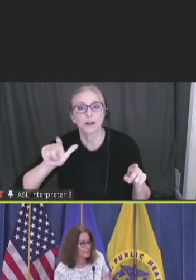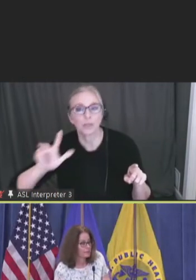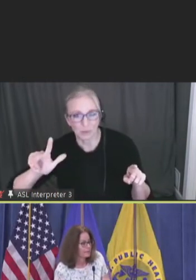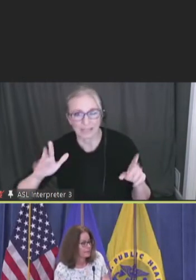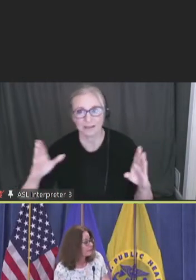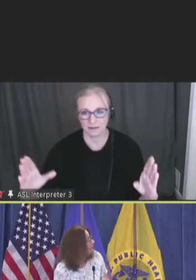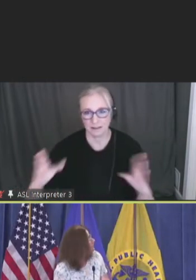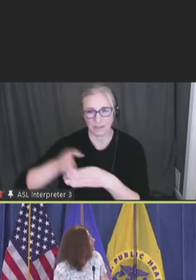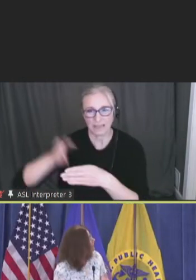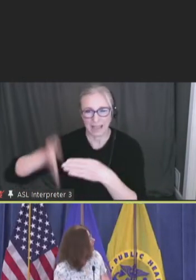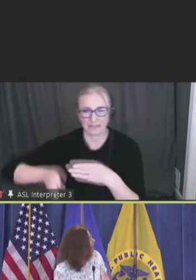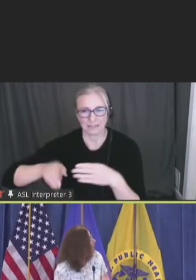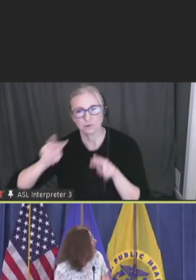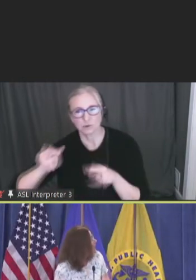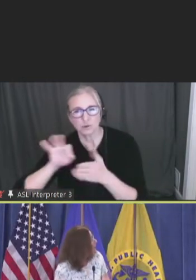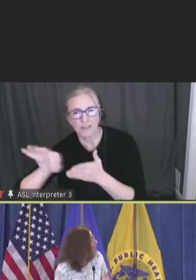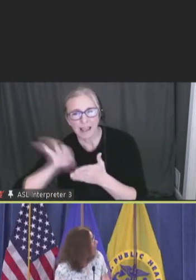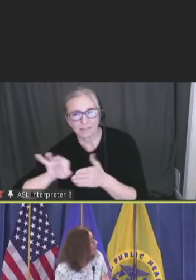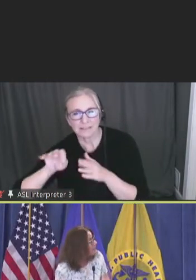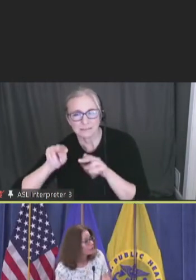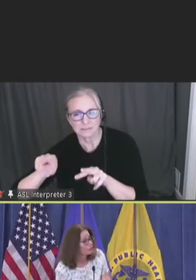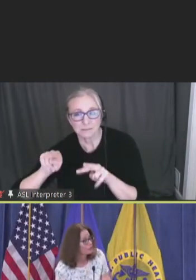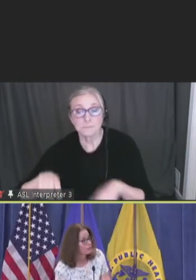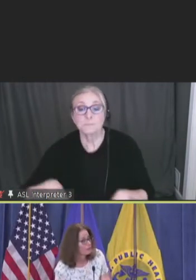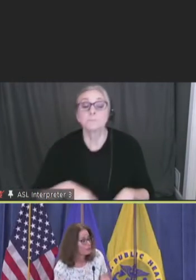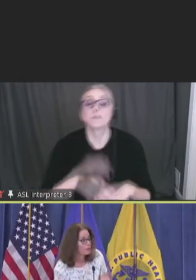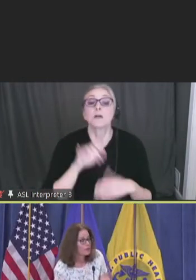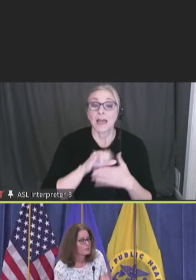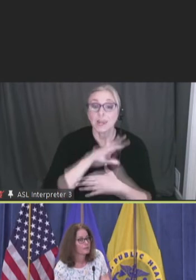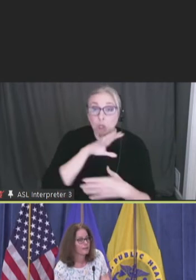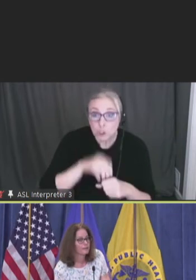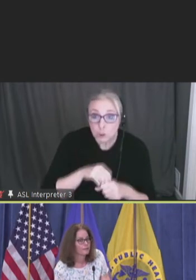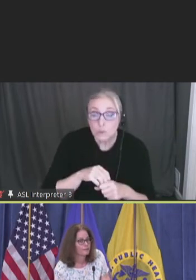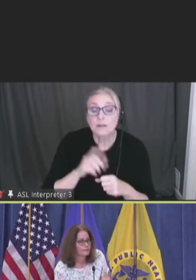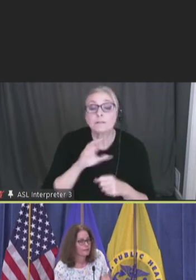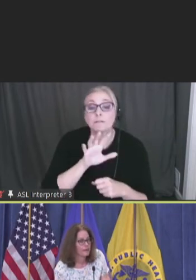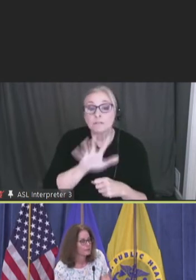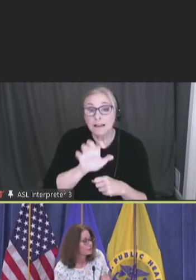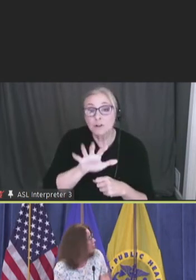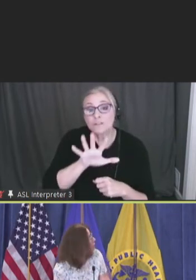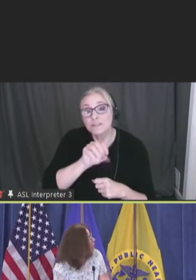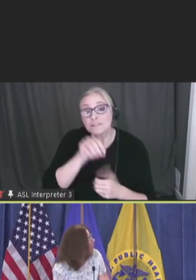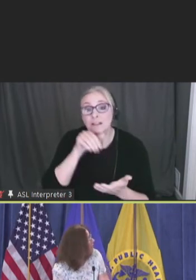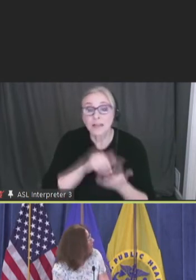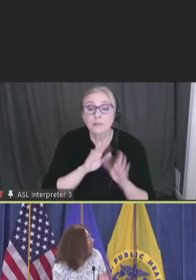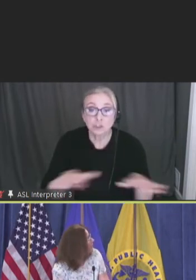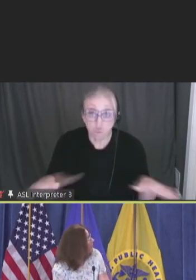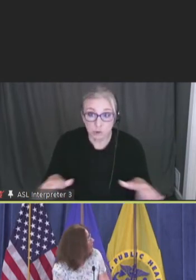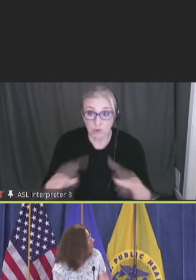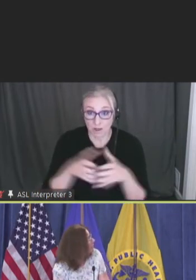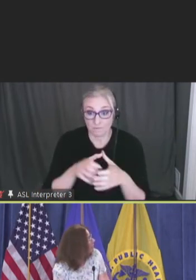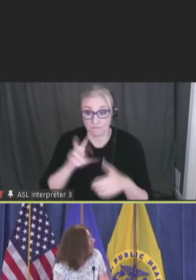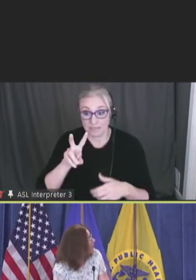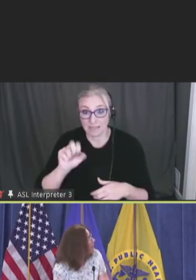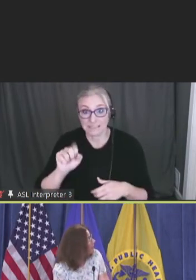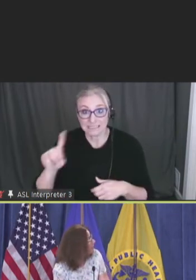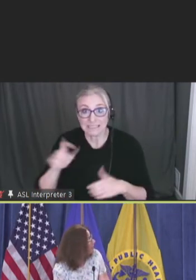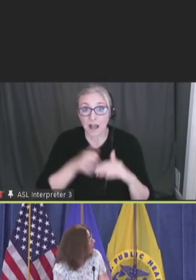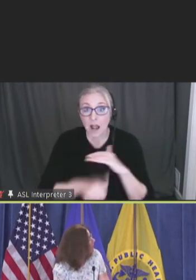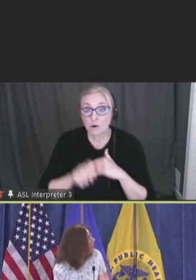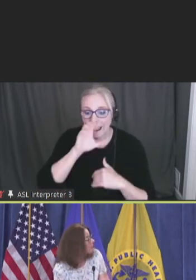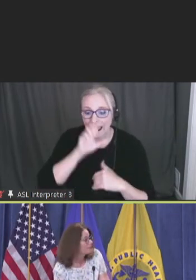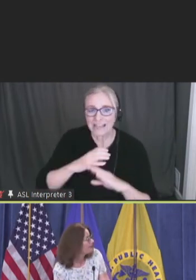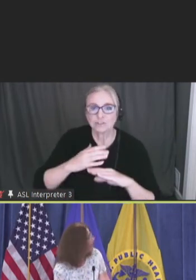The population included approximately 550,000 children of the VSD under 5 years of age.